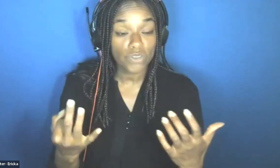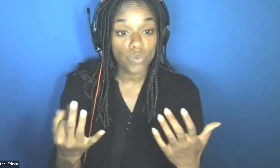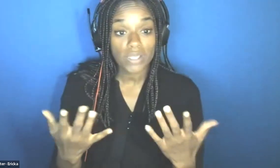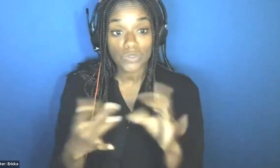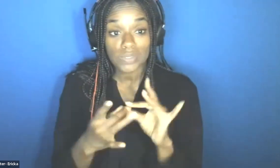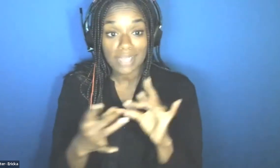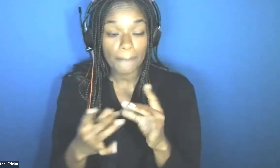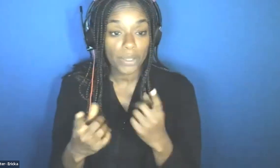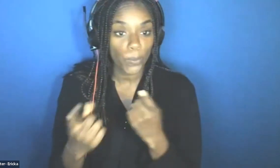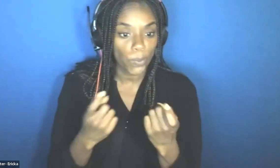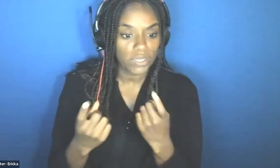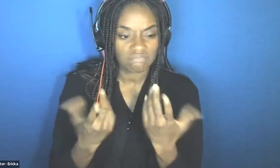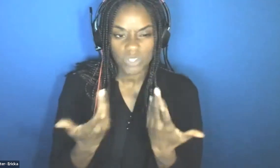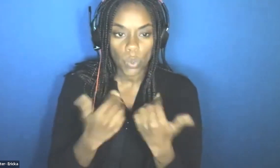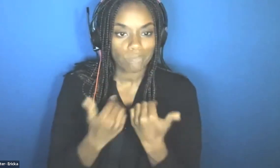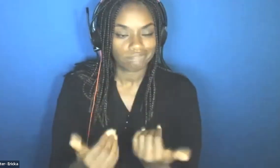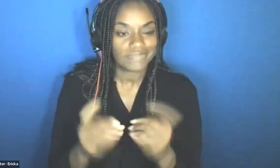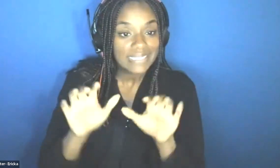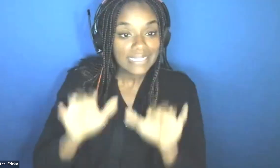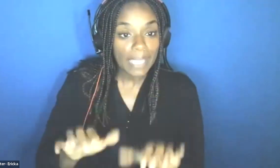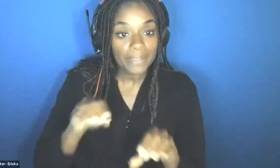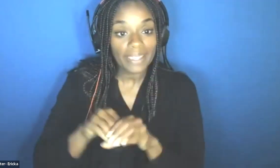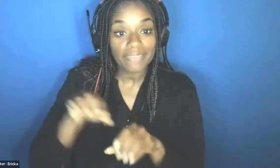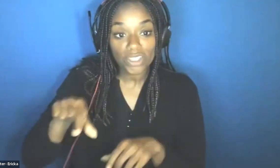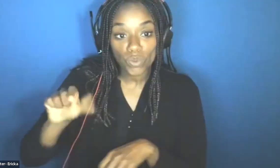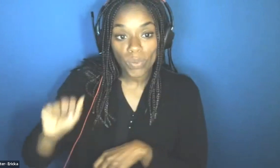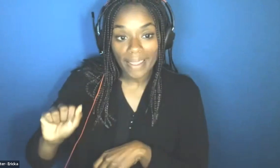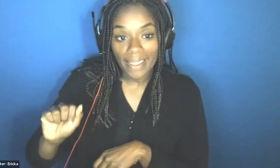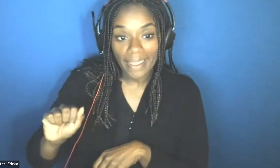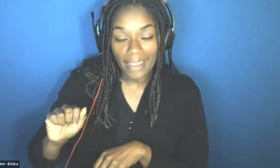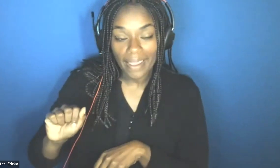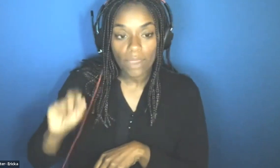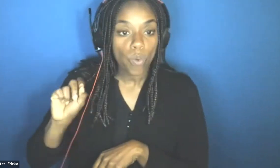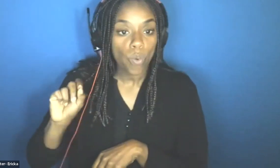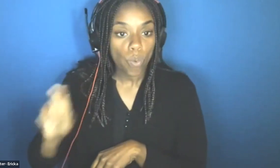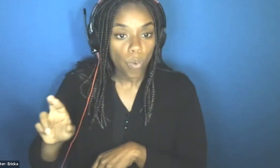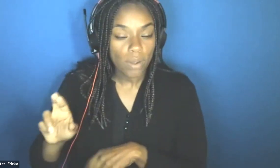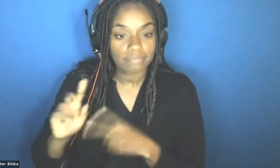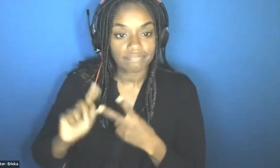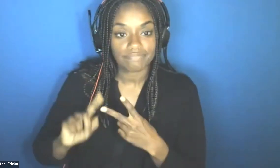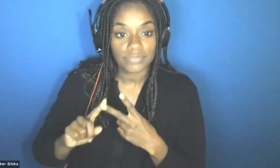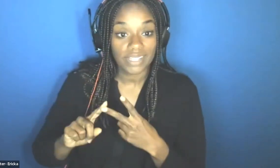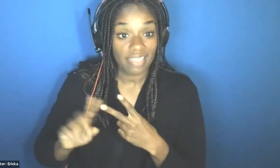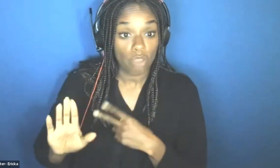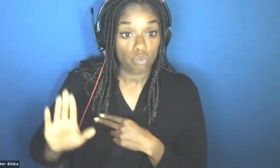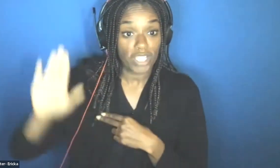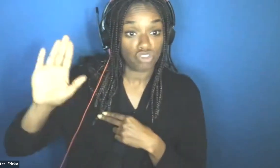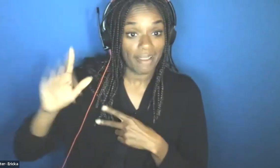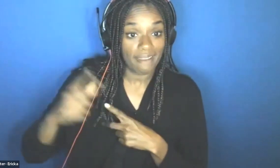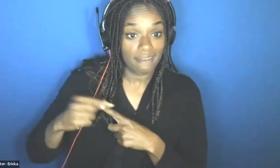Okay, great.